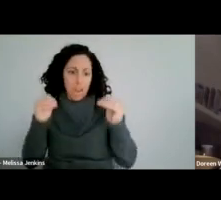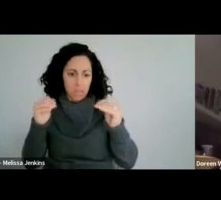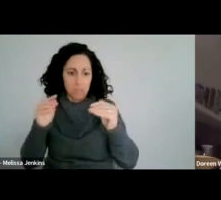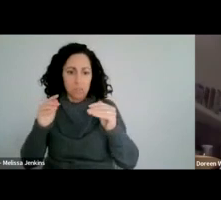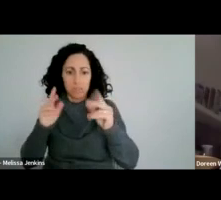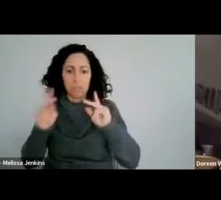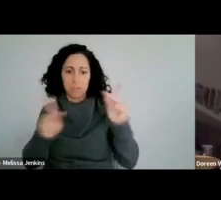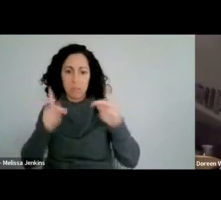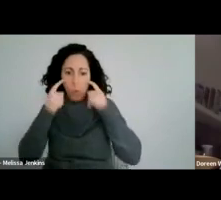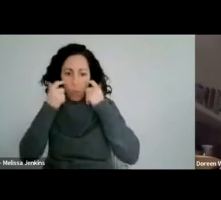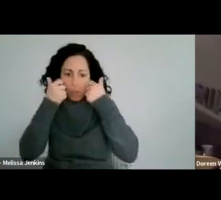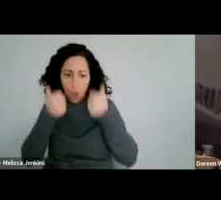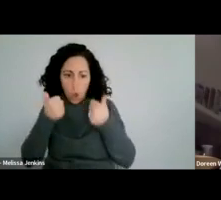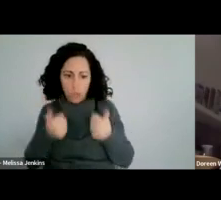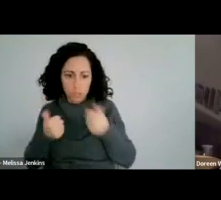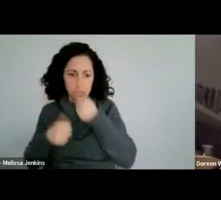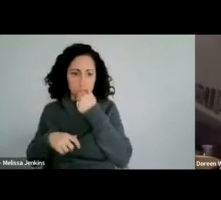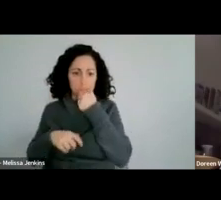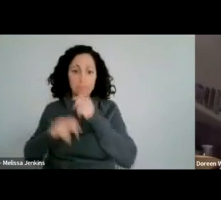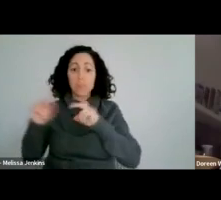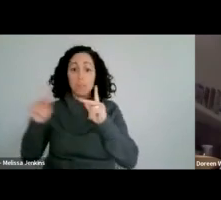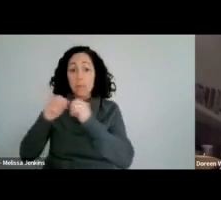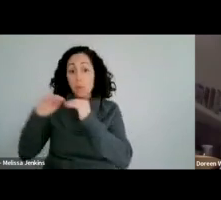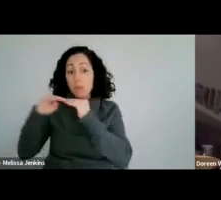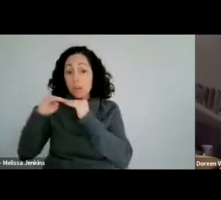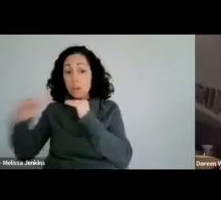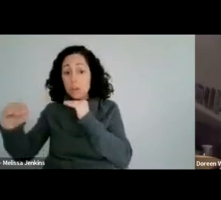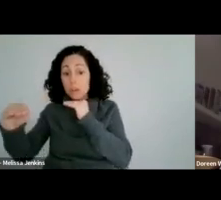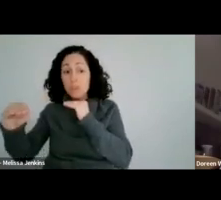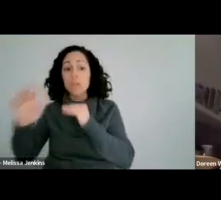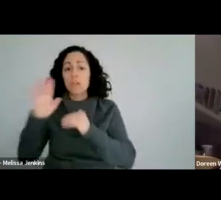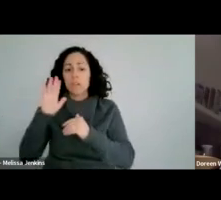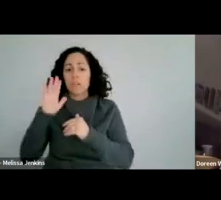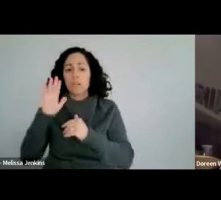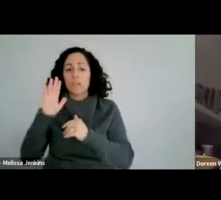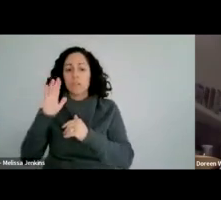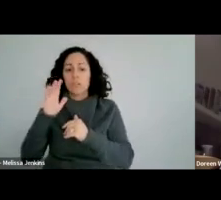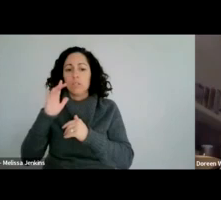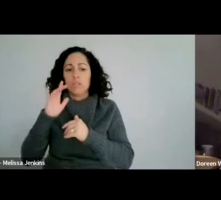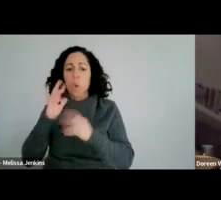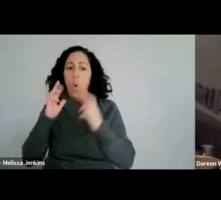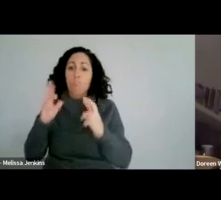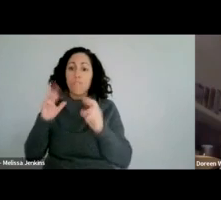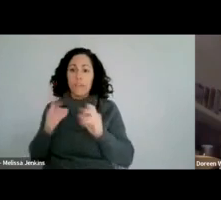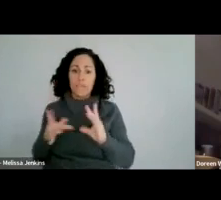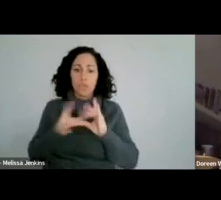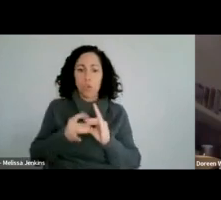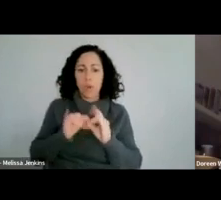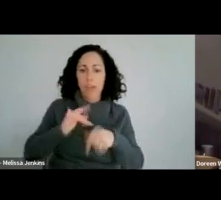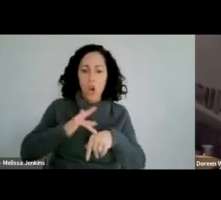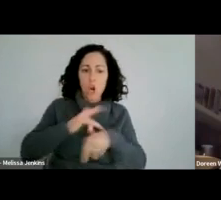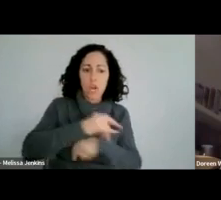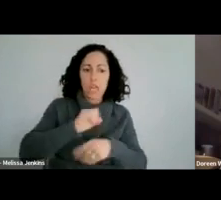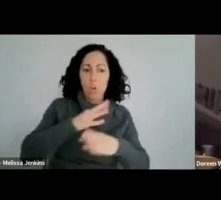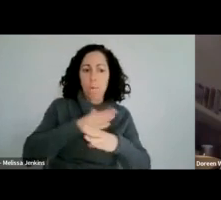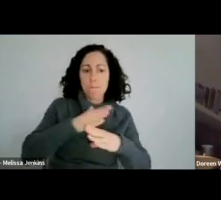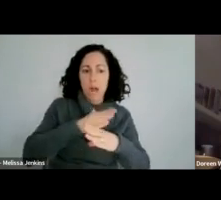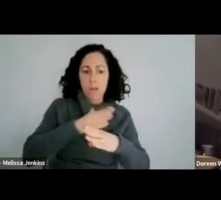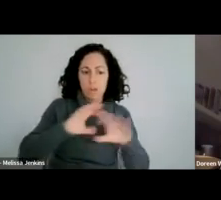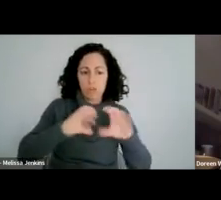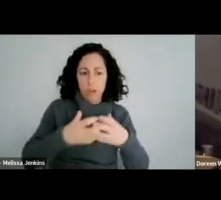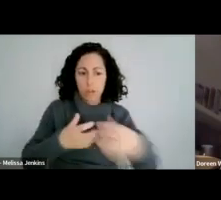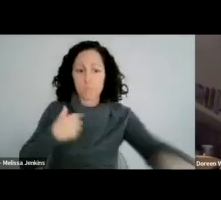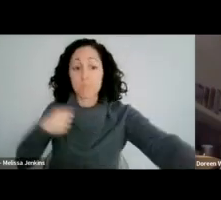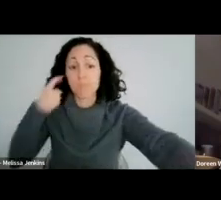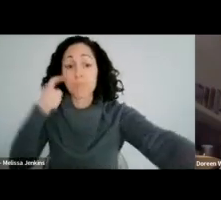and we saw also that the different endpoints move in concordance with each other.